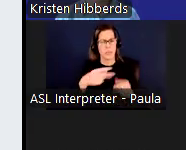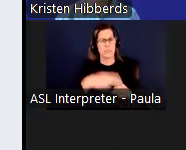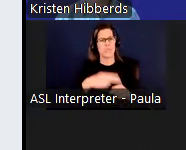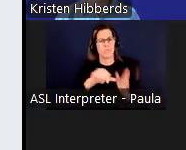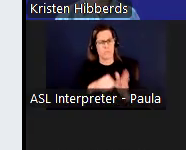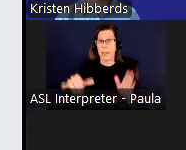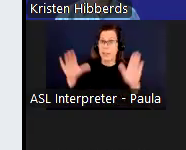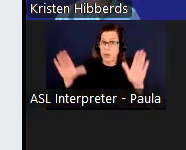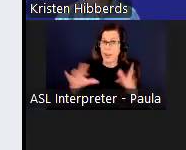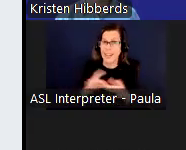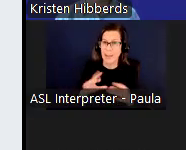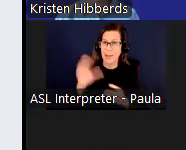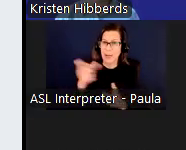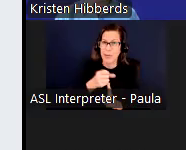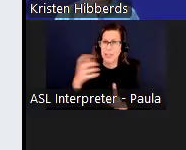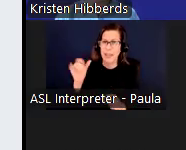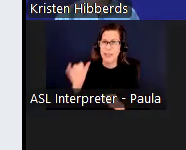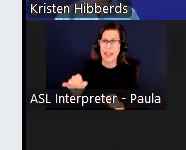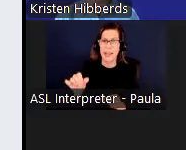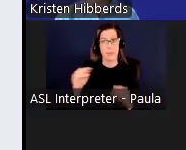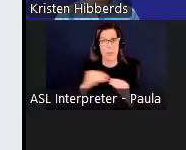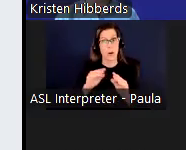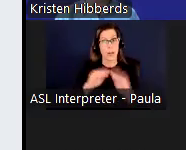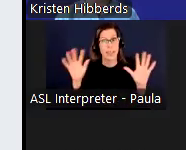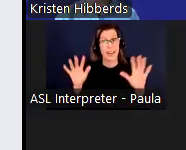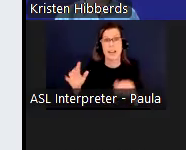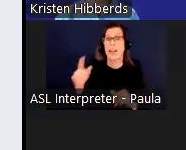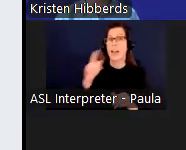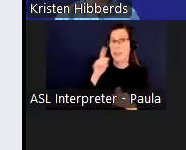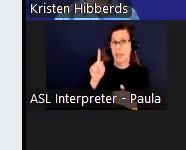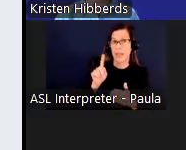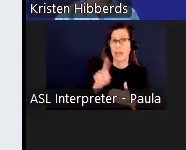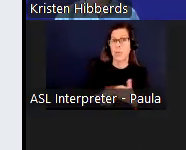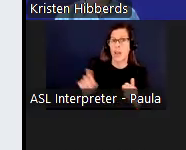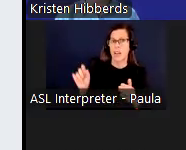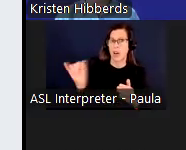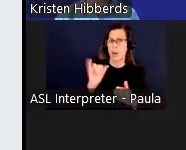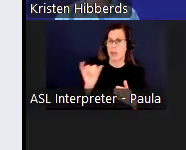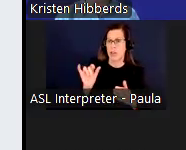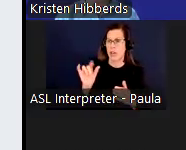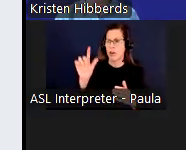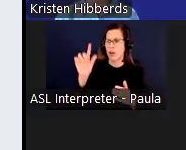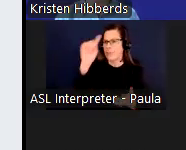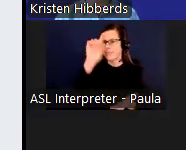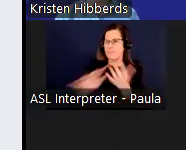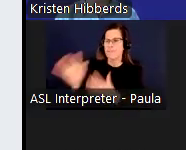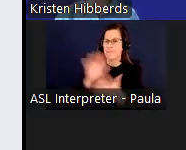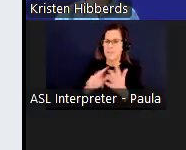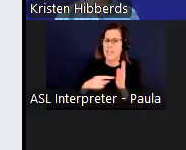We'll expand on that to make that clearer. Thank you. And and I think what also threw me was just the example down below in B about